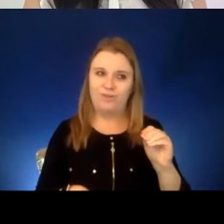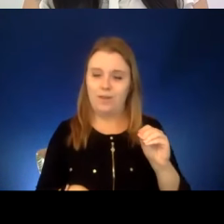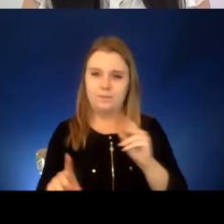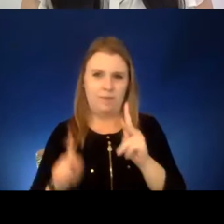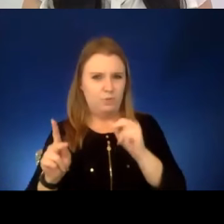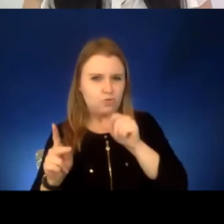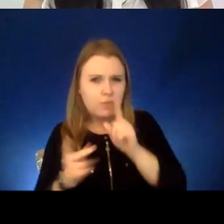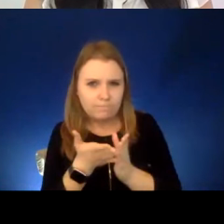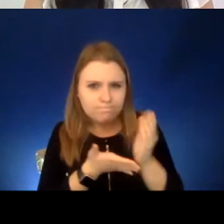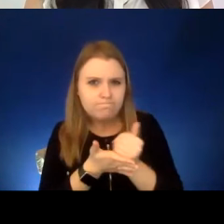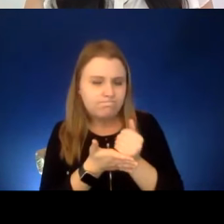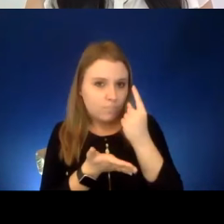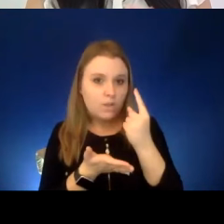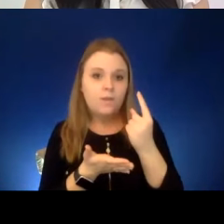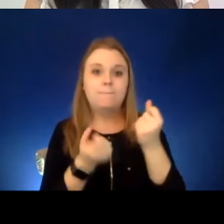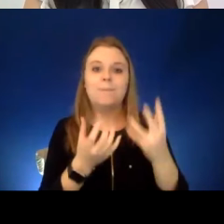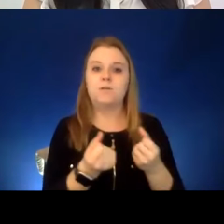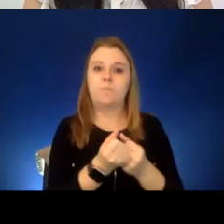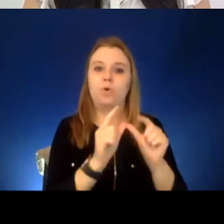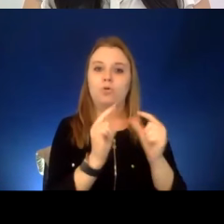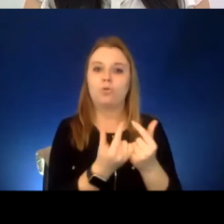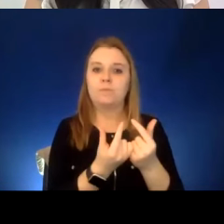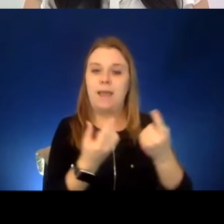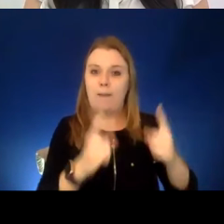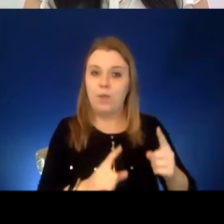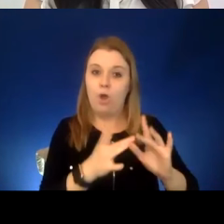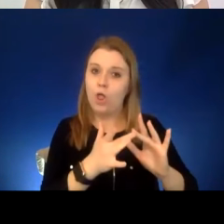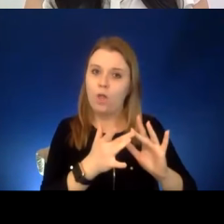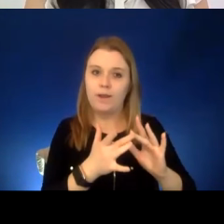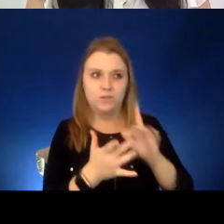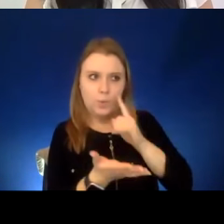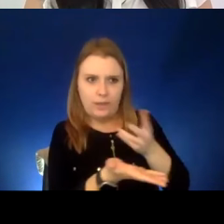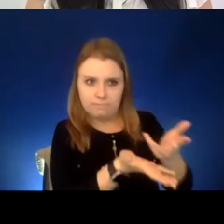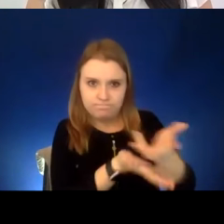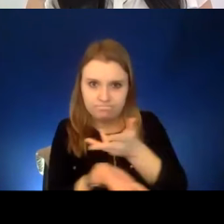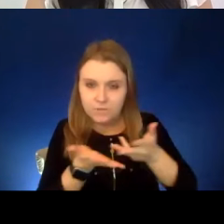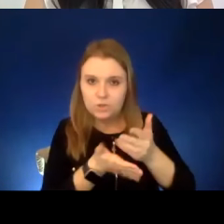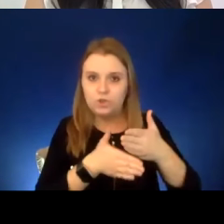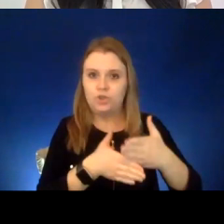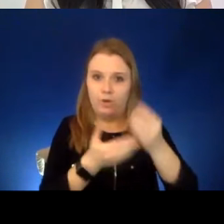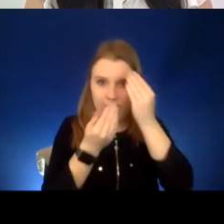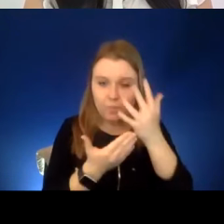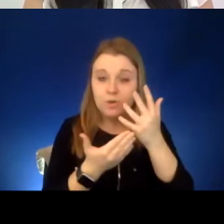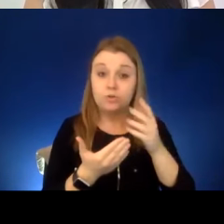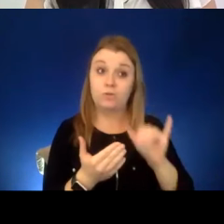a lot of support group develop online where they kind of crowdsource information. And this might be a great way to get the word out